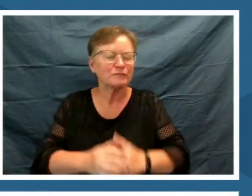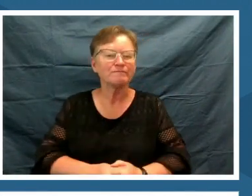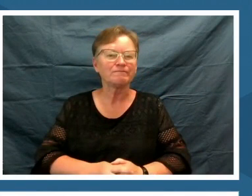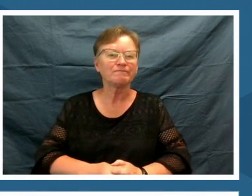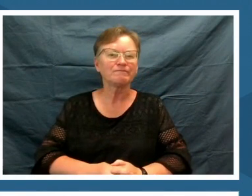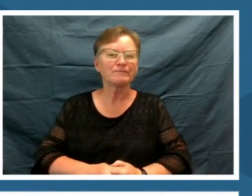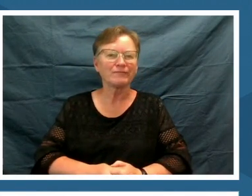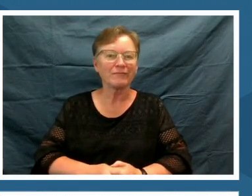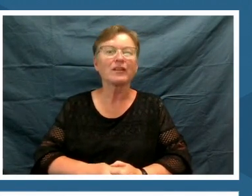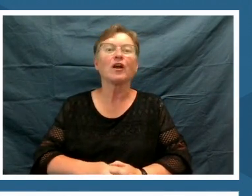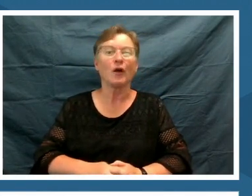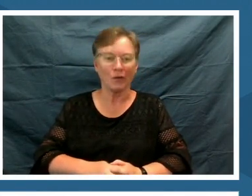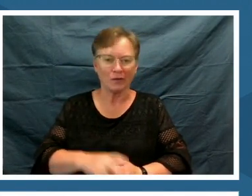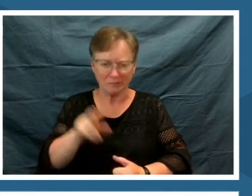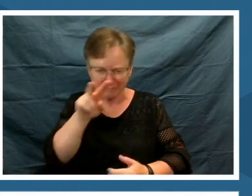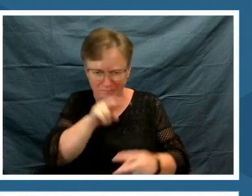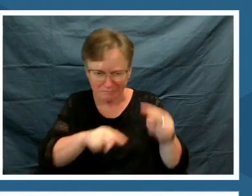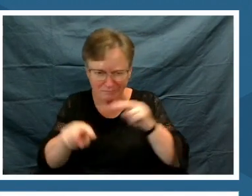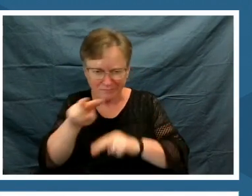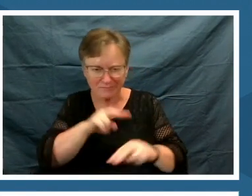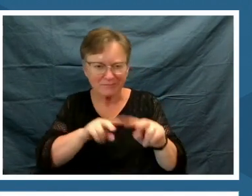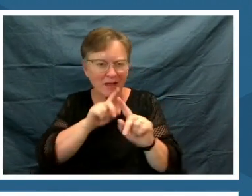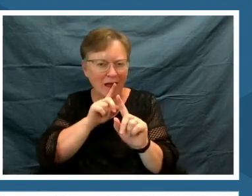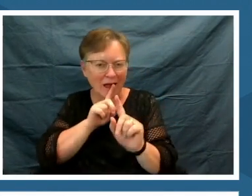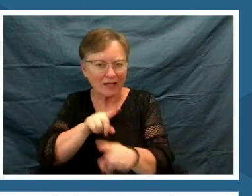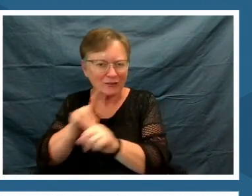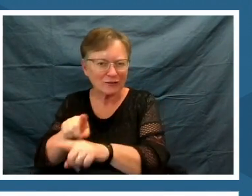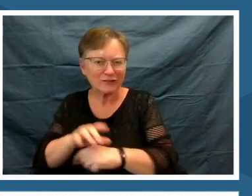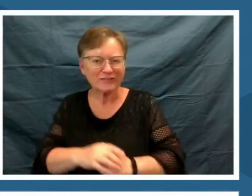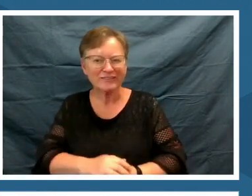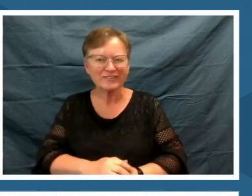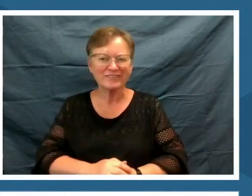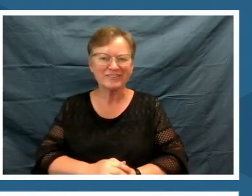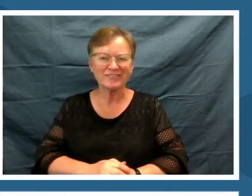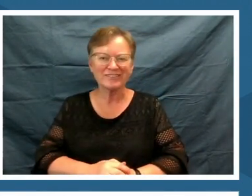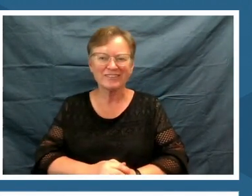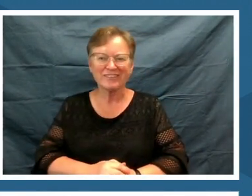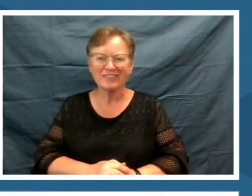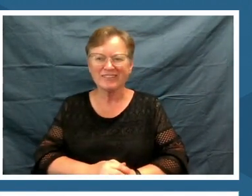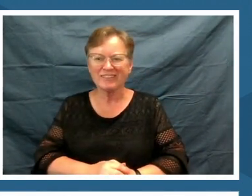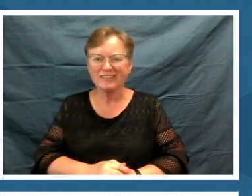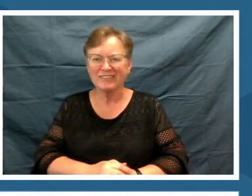at some of the responses